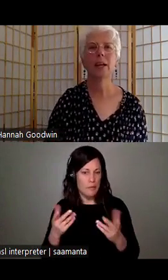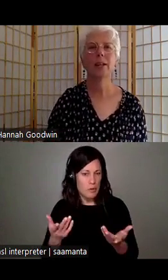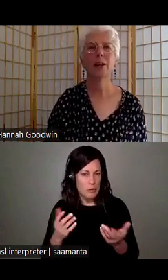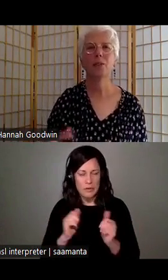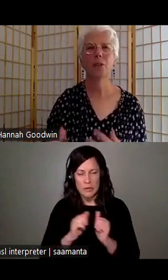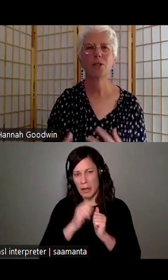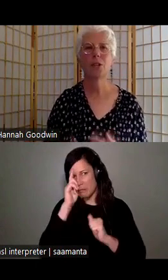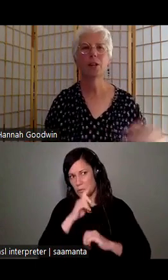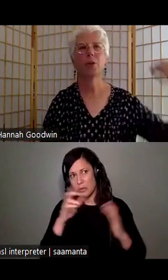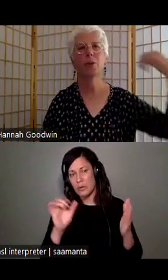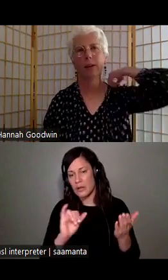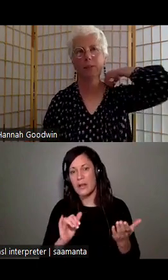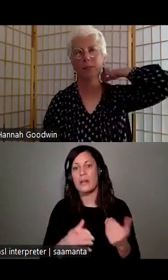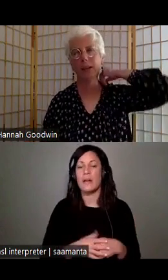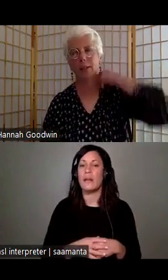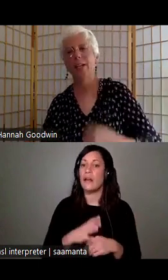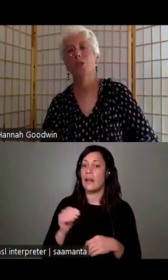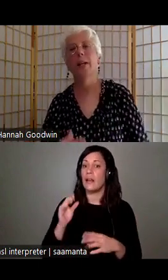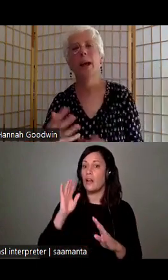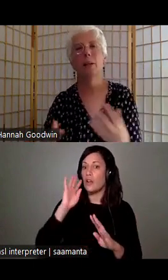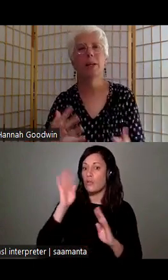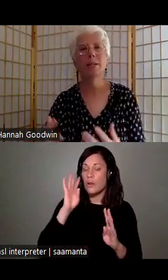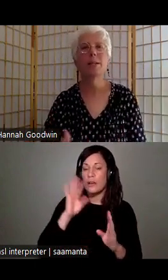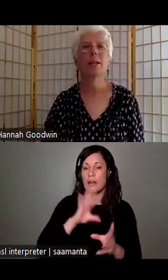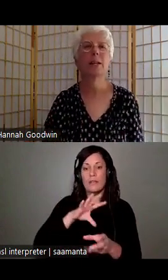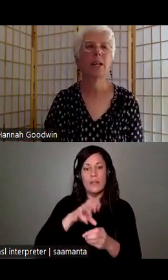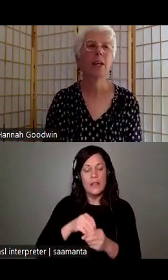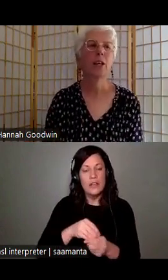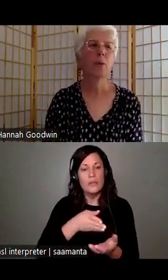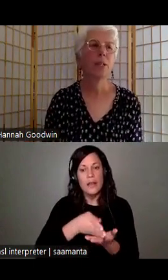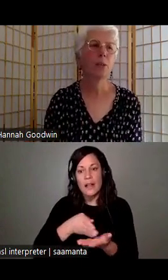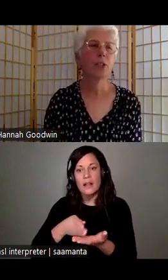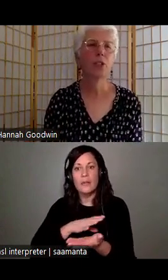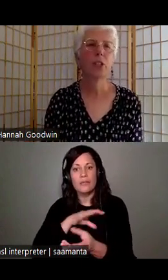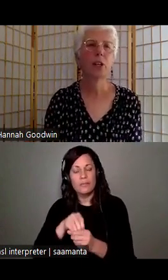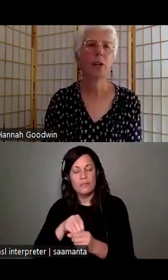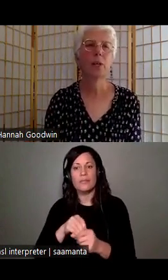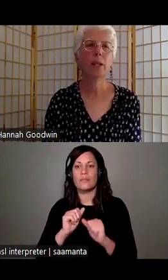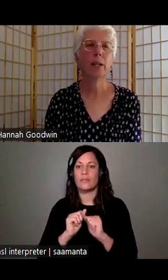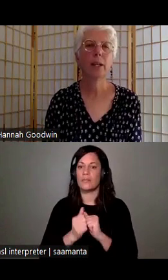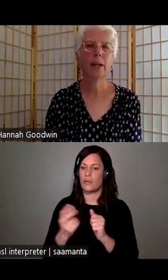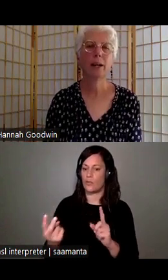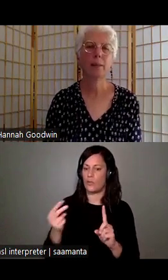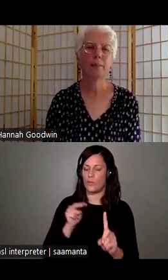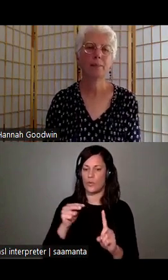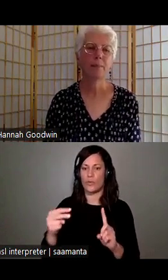And then of course the creative engagement elements that ways in which you can look at really welcoming